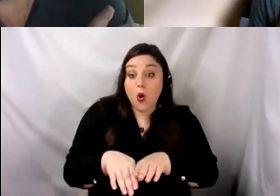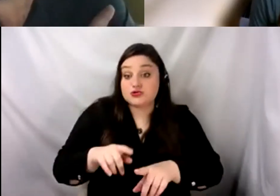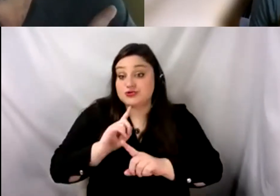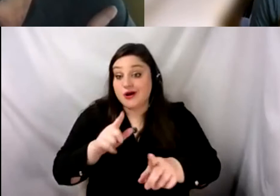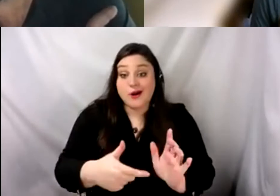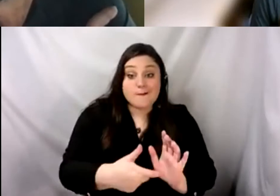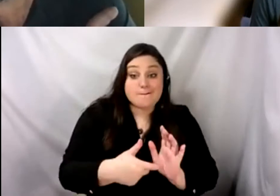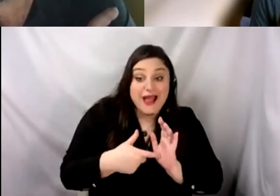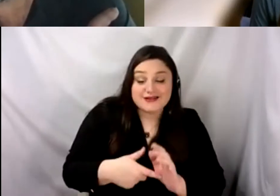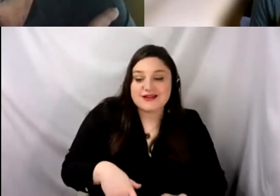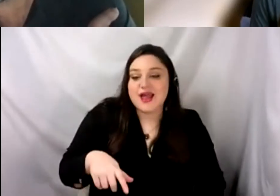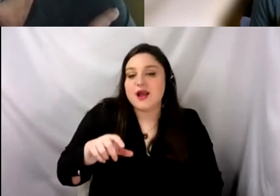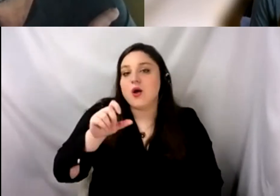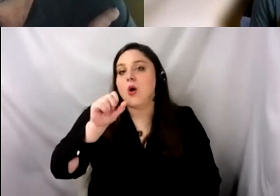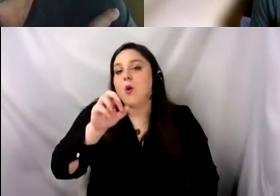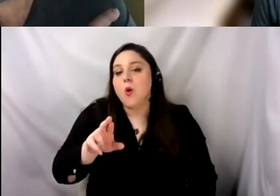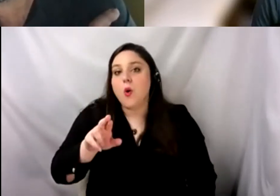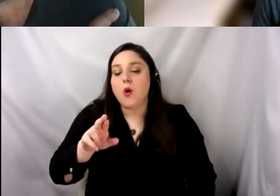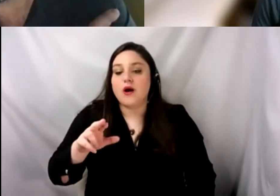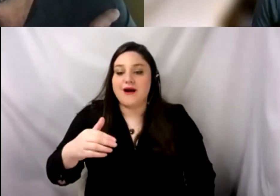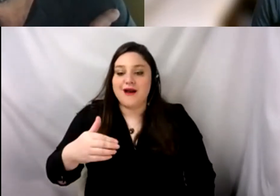or enforcement of Key to NYC, how can organizations and their supporting